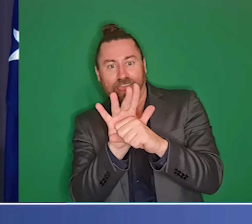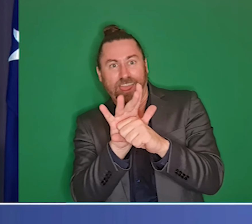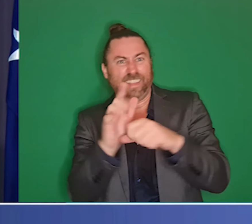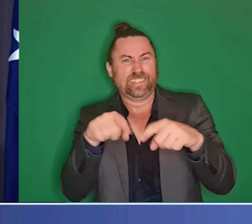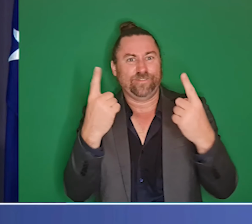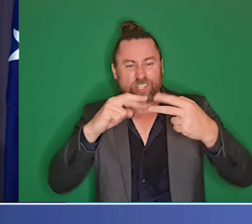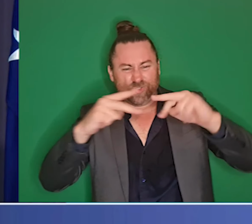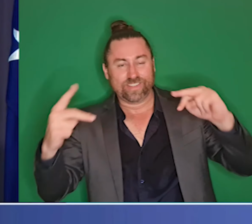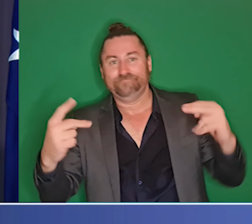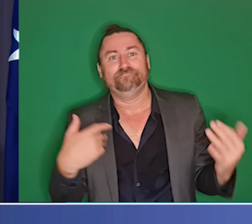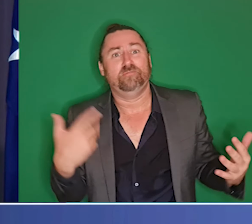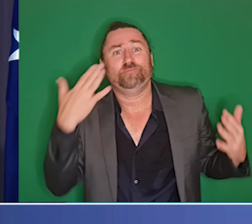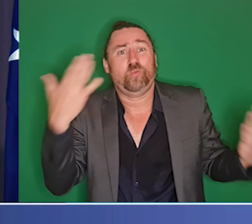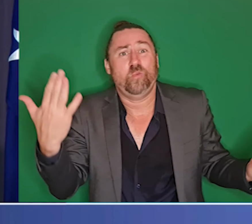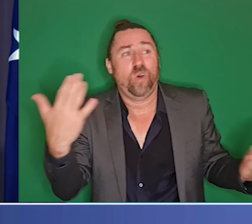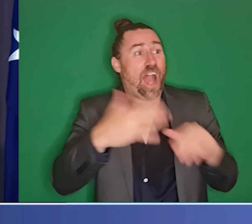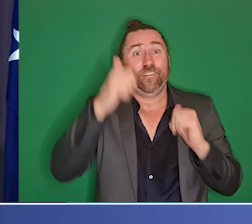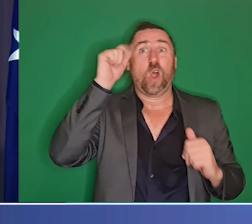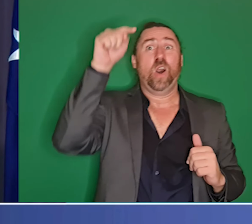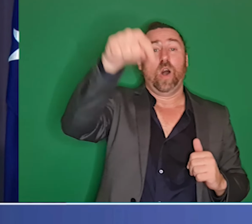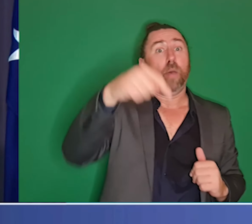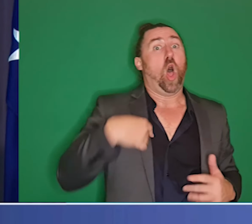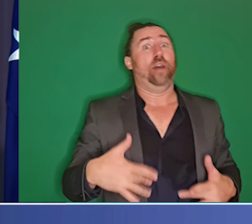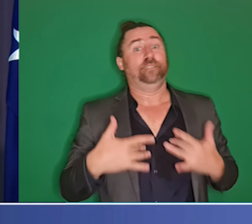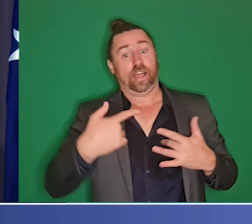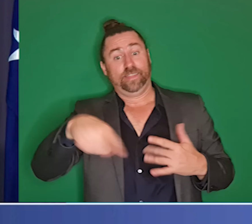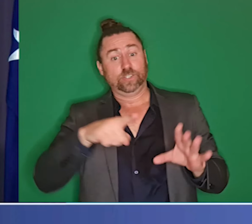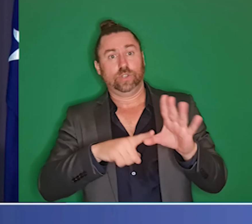is we're almost certainly going to have a flu season this year as well, in winter.